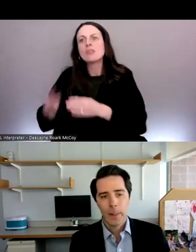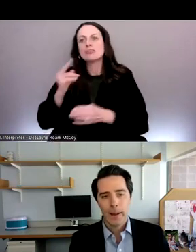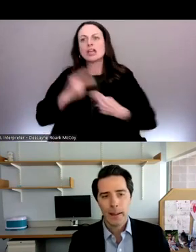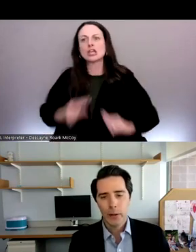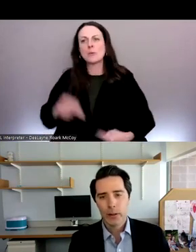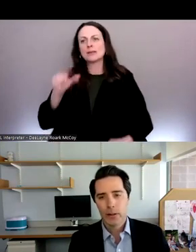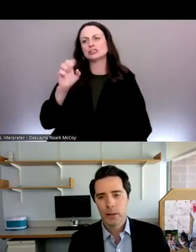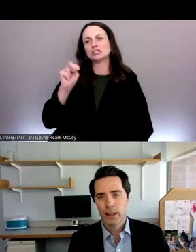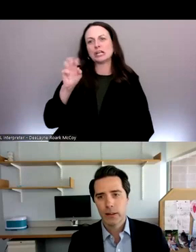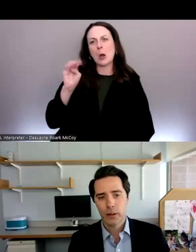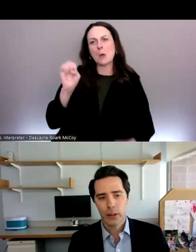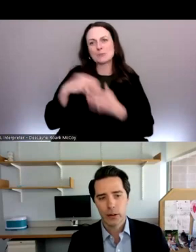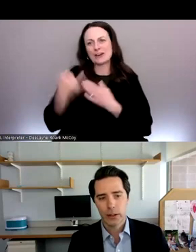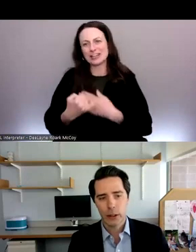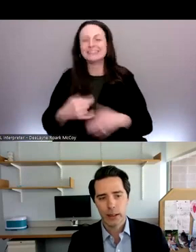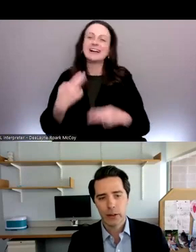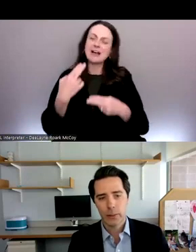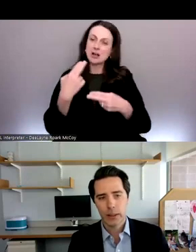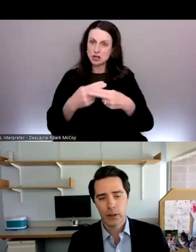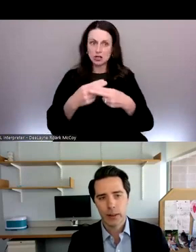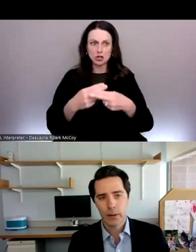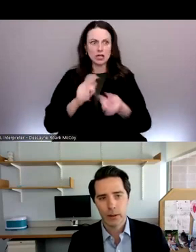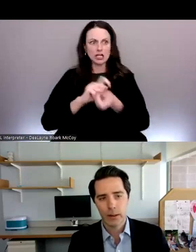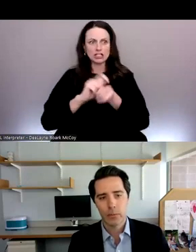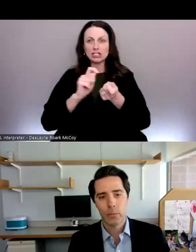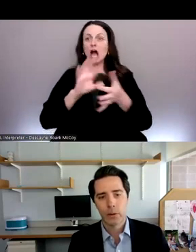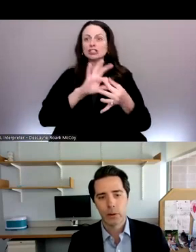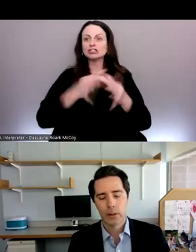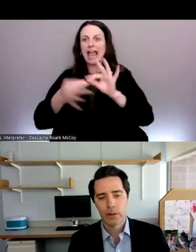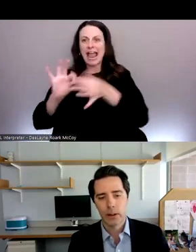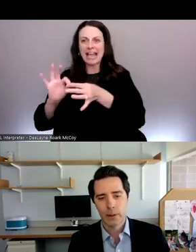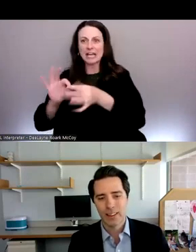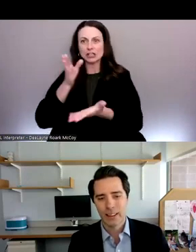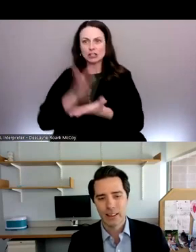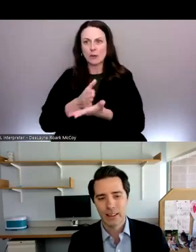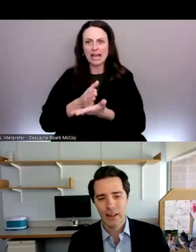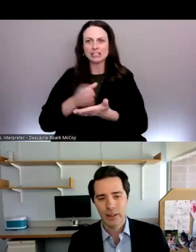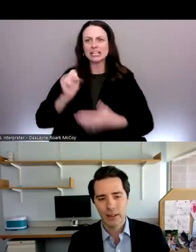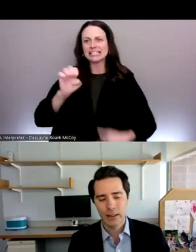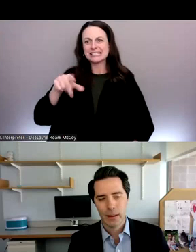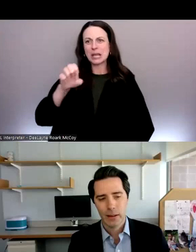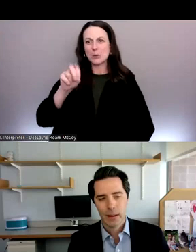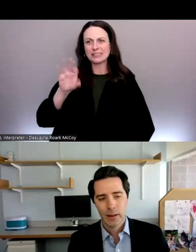and they used a technology called chain termination sequencing which was